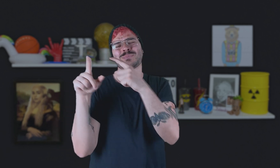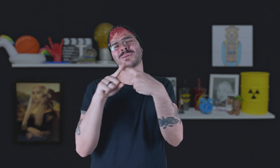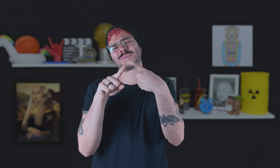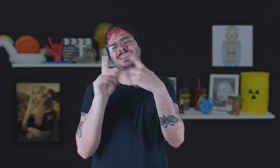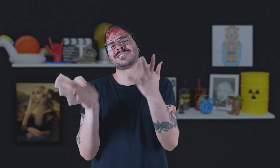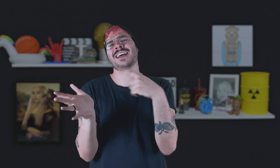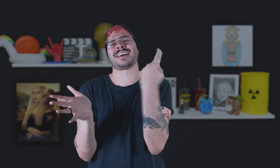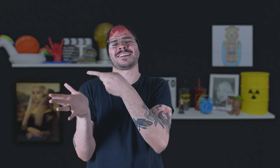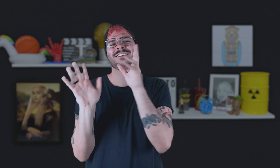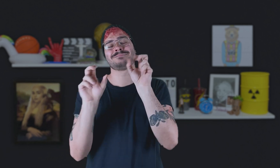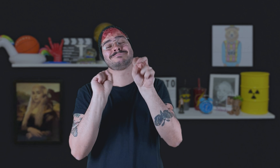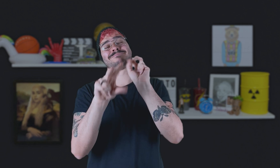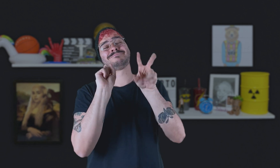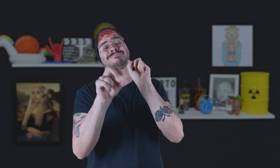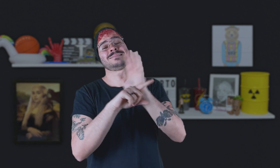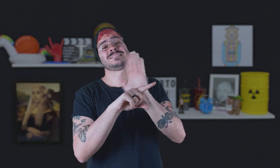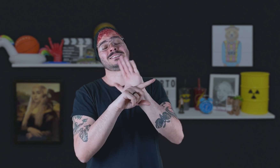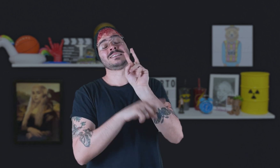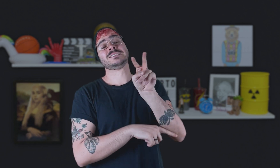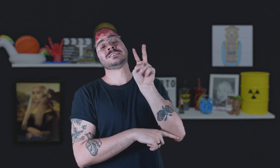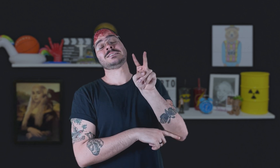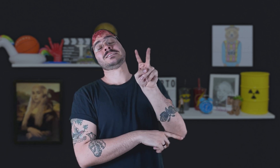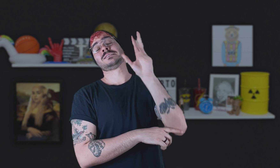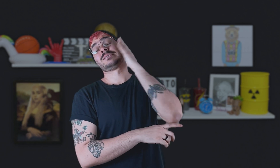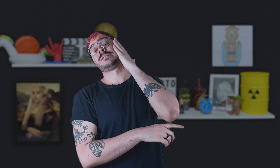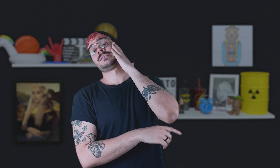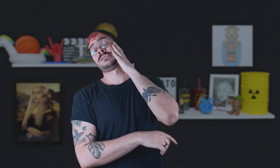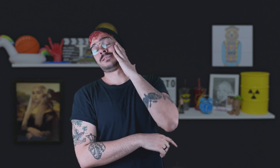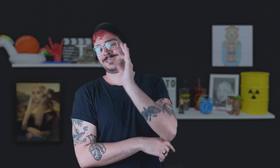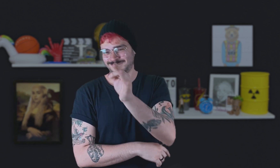We've watched many movies like this...